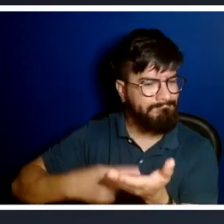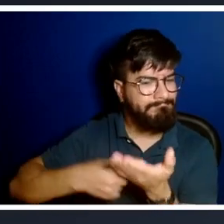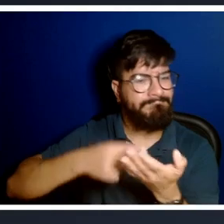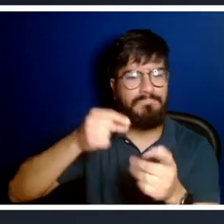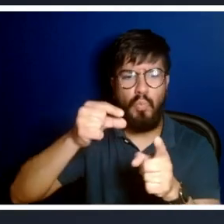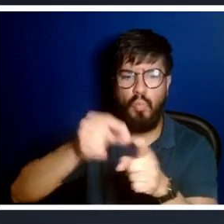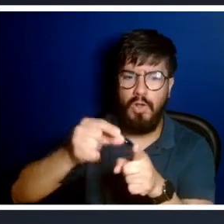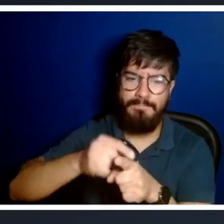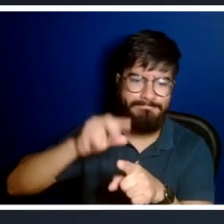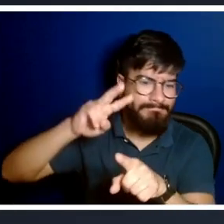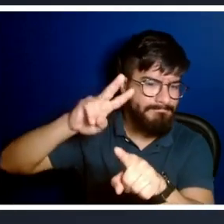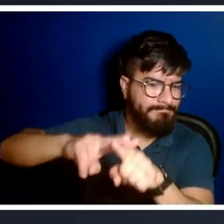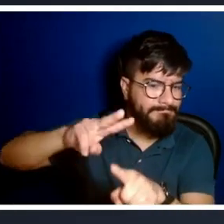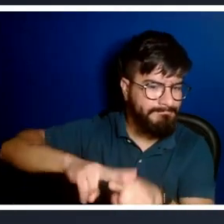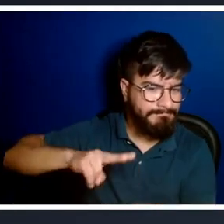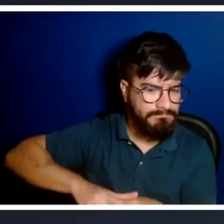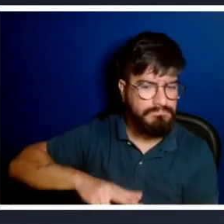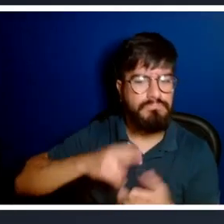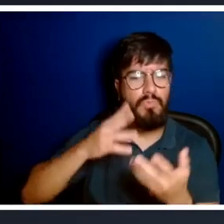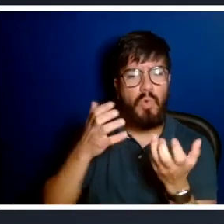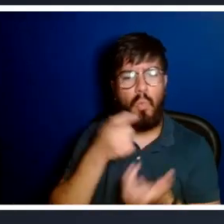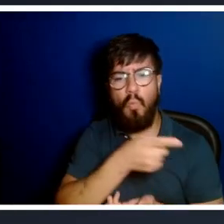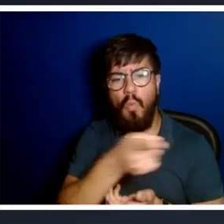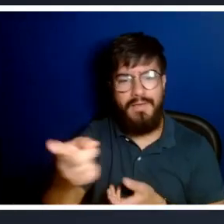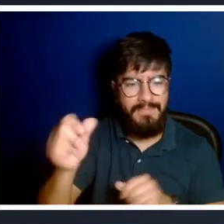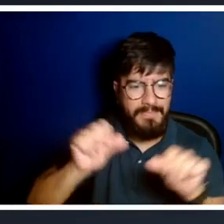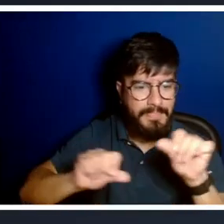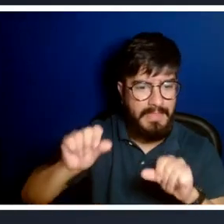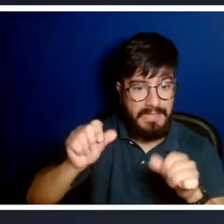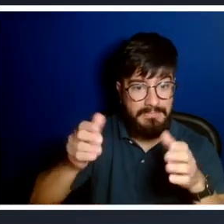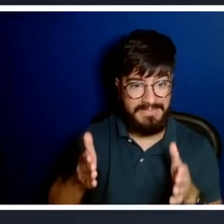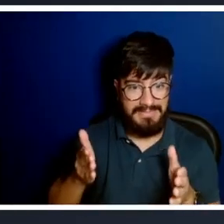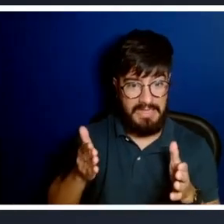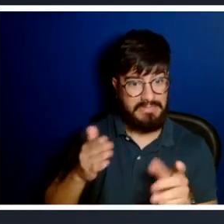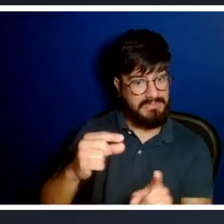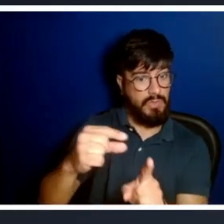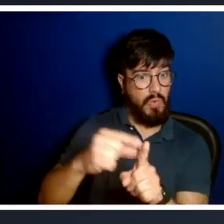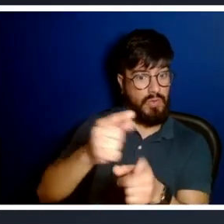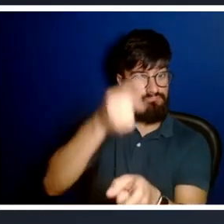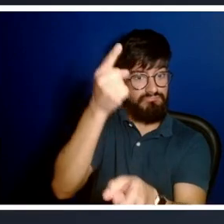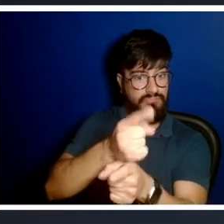to give these budding scientists the terms that they would need to explain what they're doing. So,